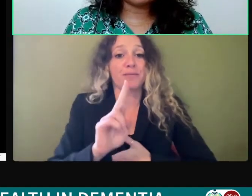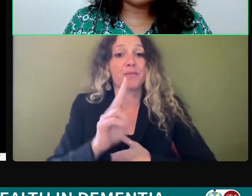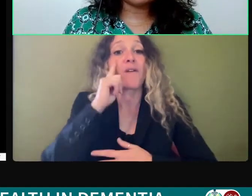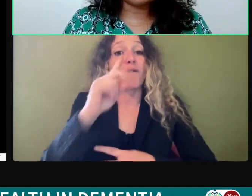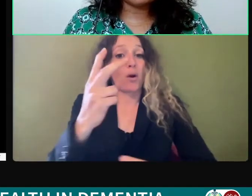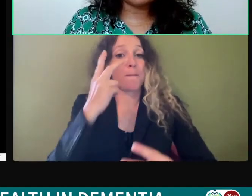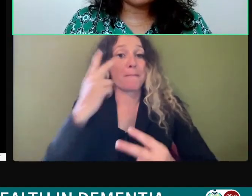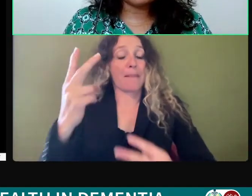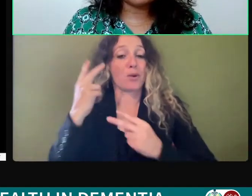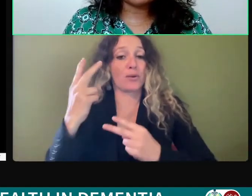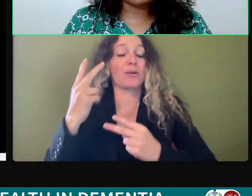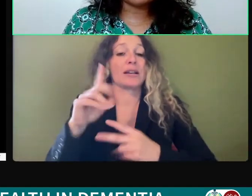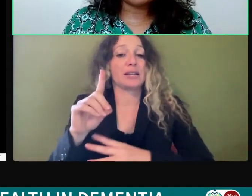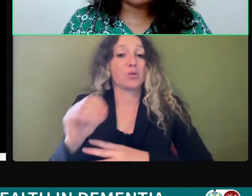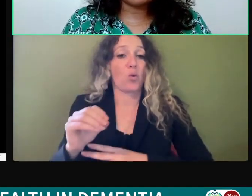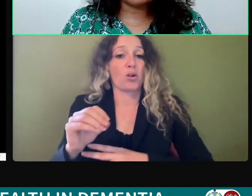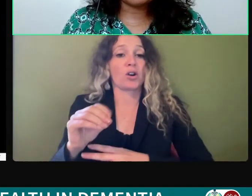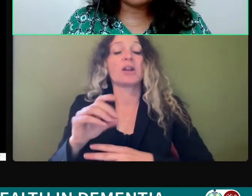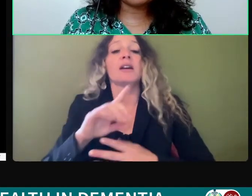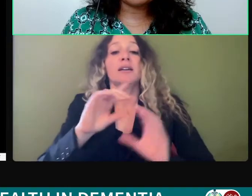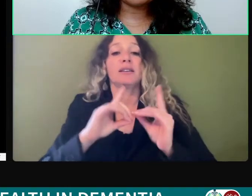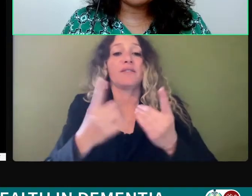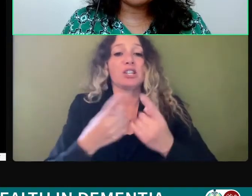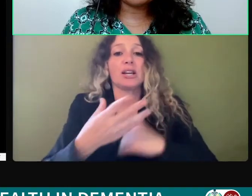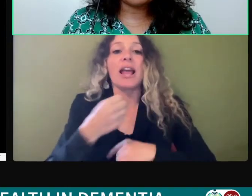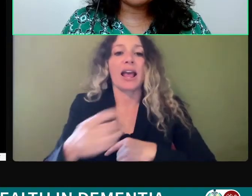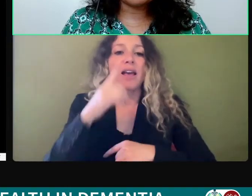And a director of the Huntington's disease and Lewy Body disease centers of excellence